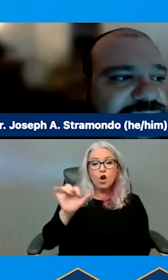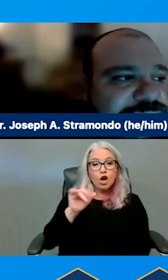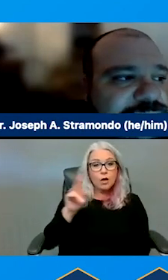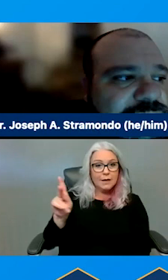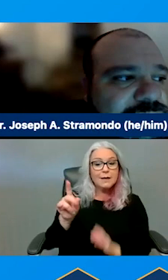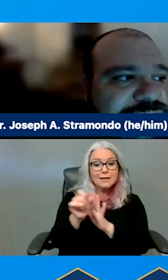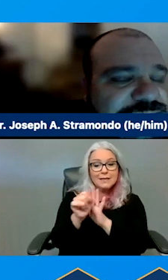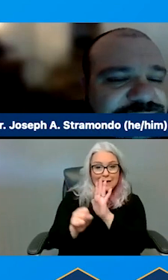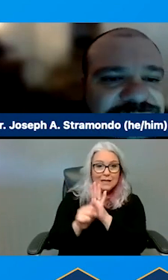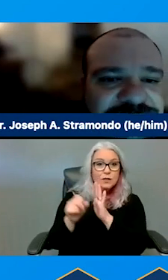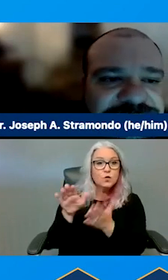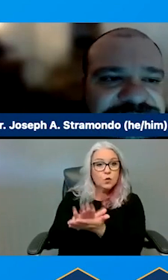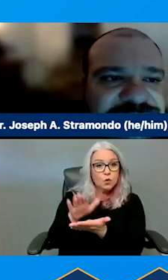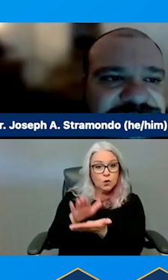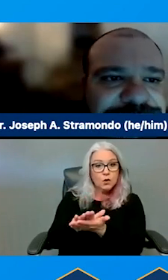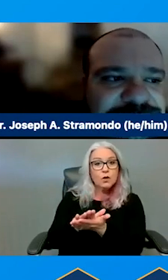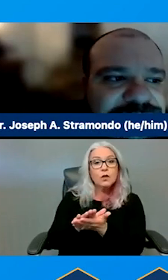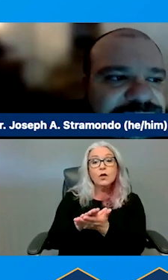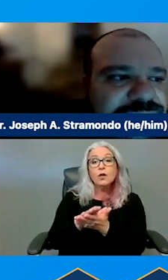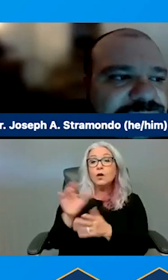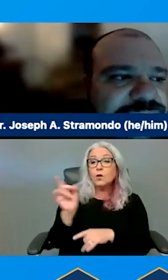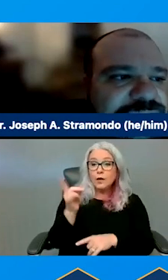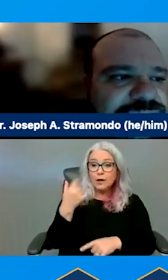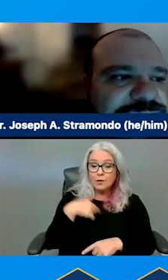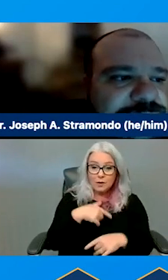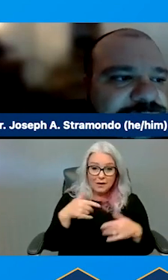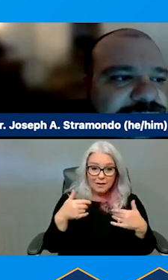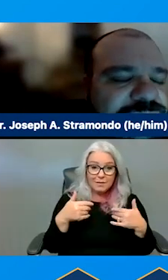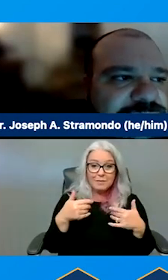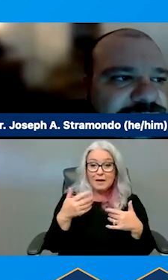state school in New York where our hosts are residing and it is